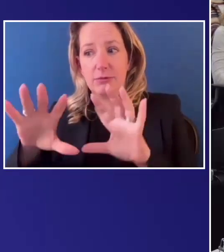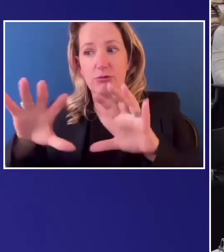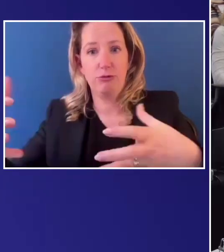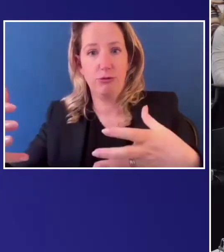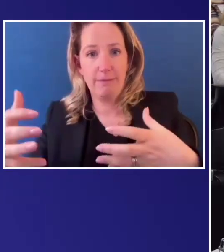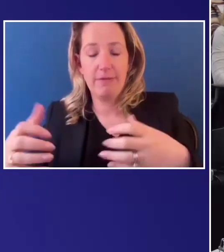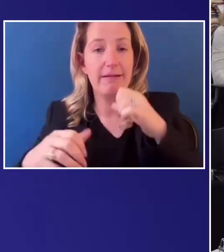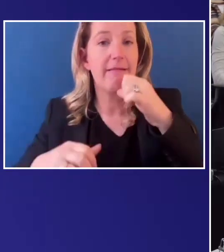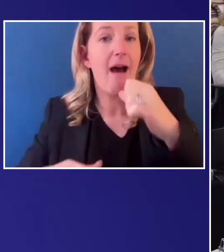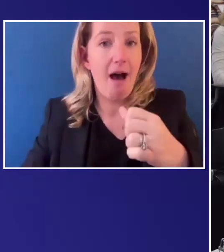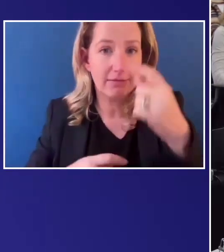Thank you, Matthew. Tamar?